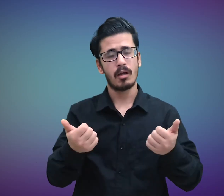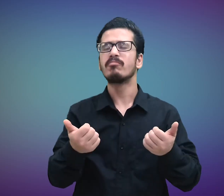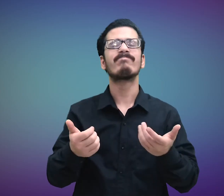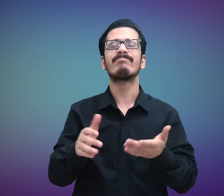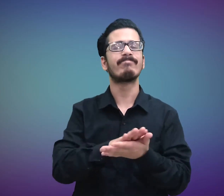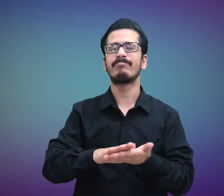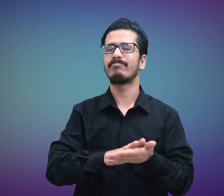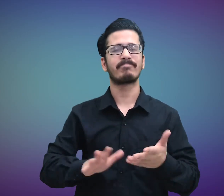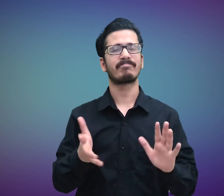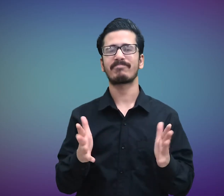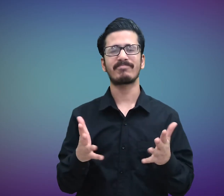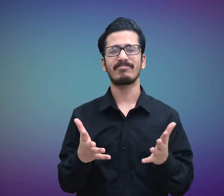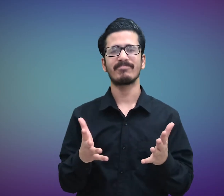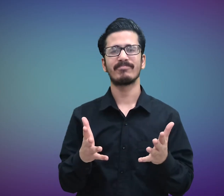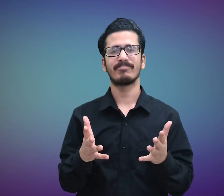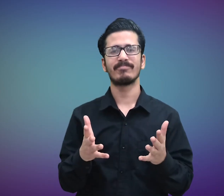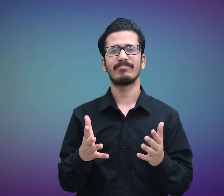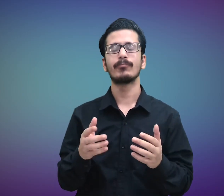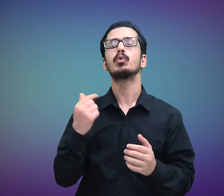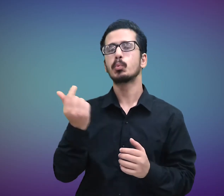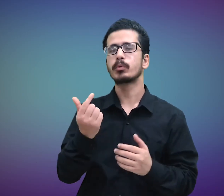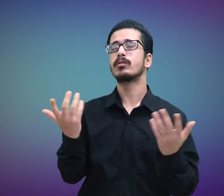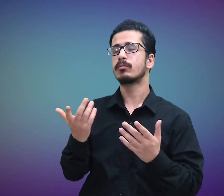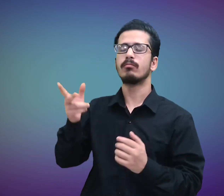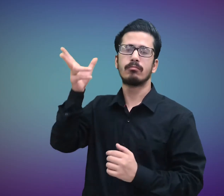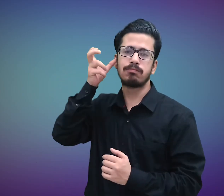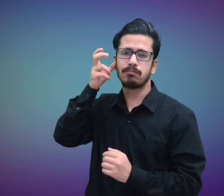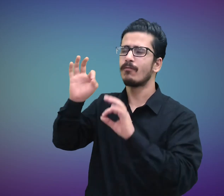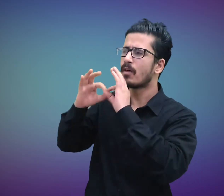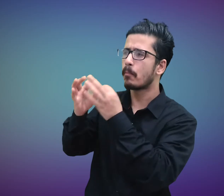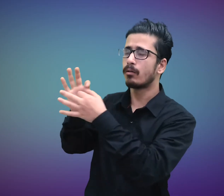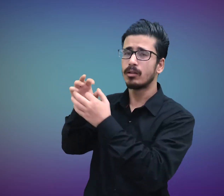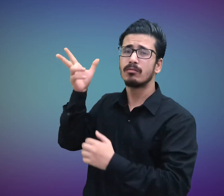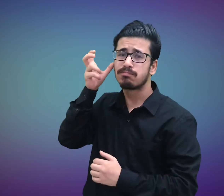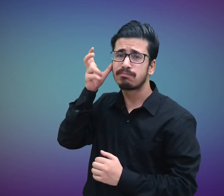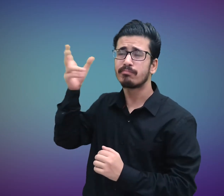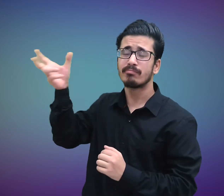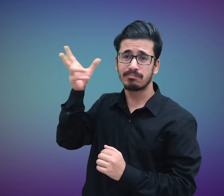No, that is not possible language development is dependent on the child's ability to hear.